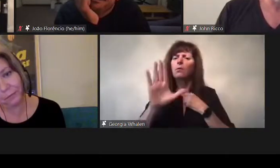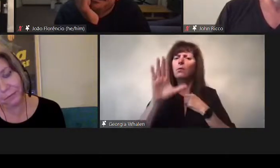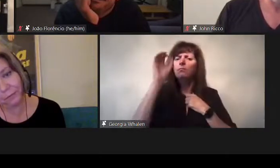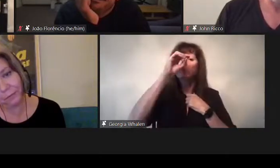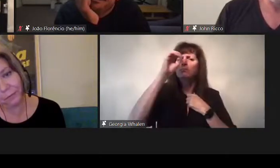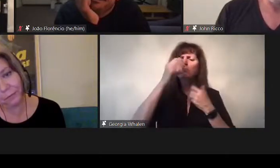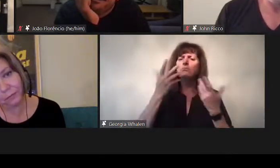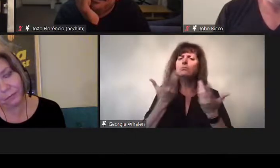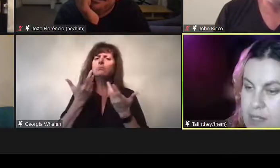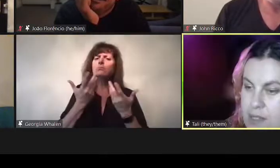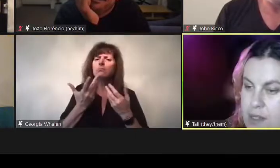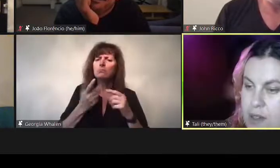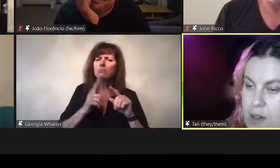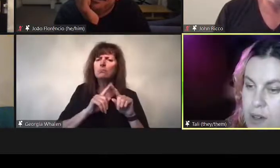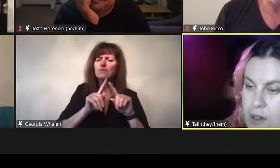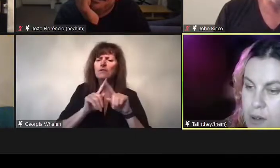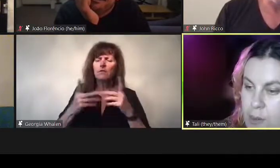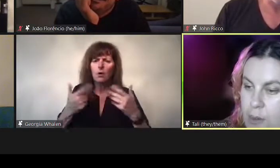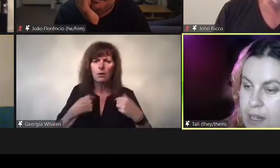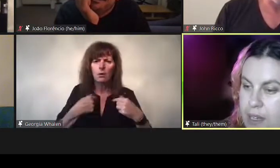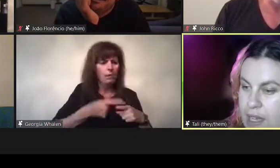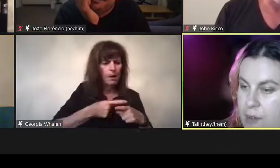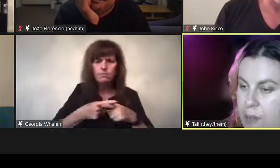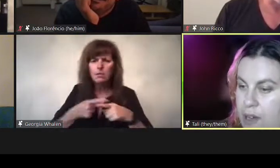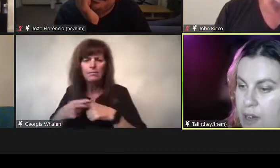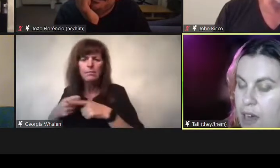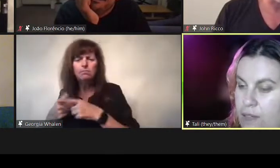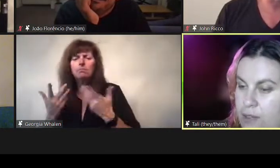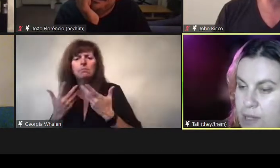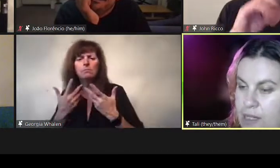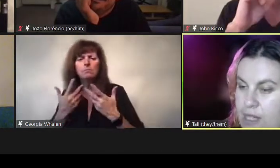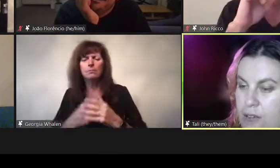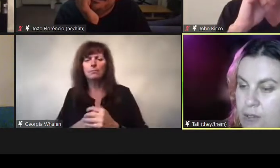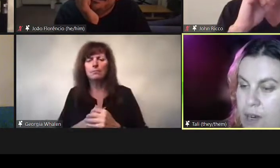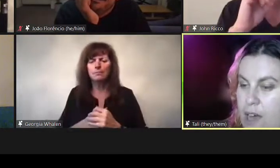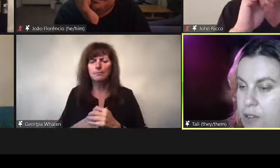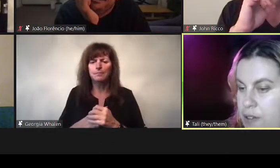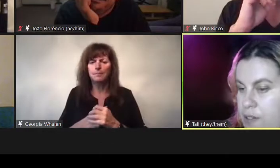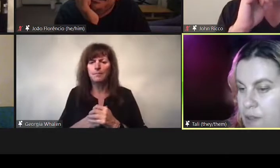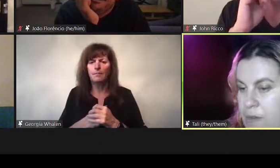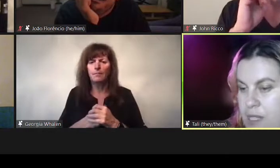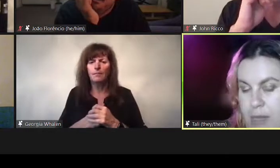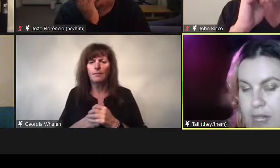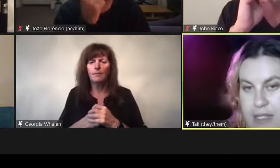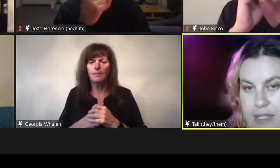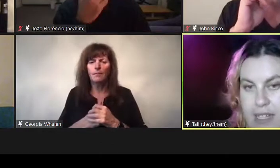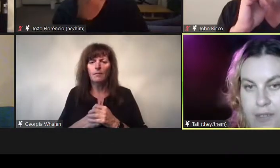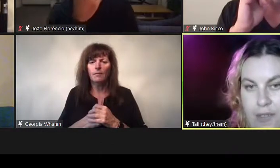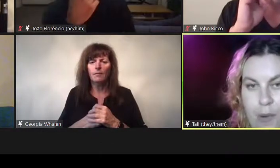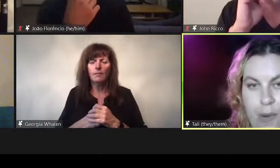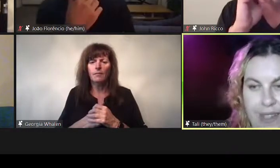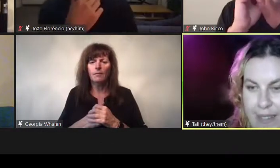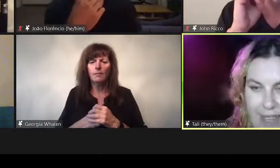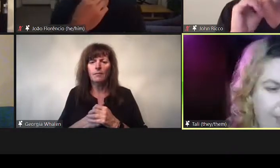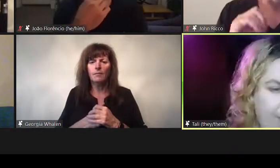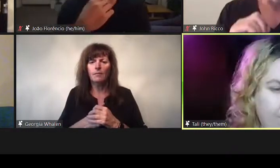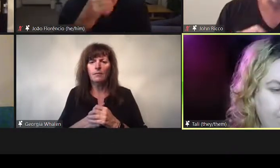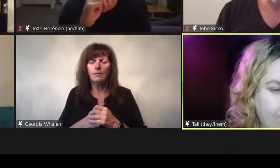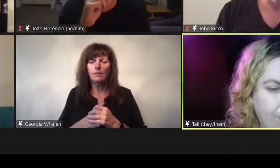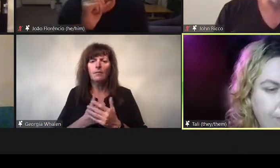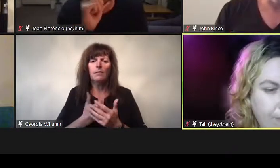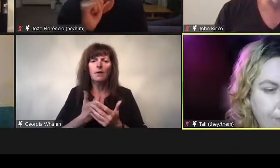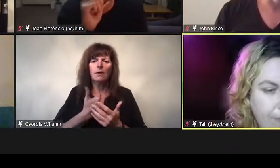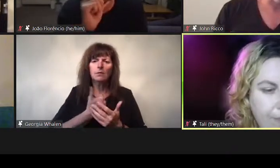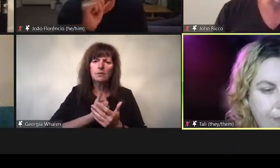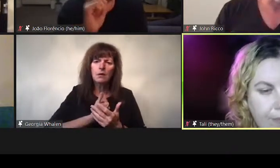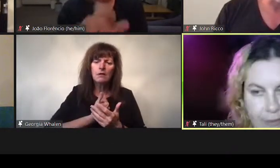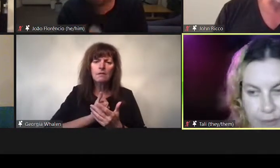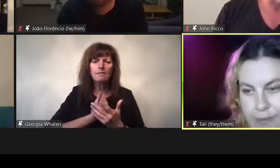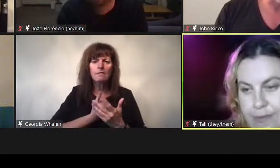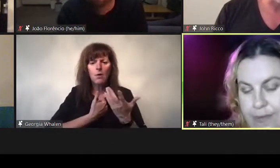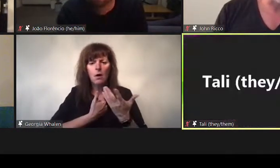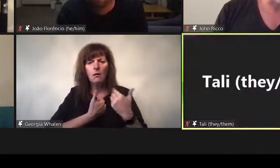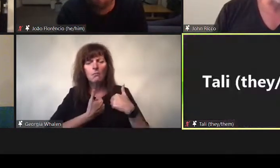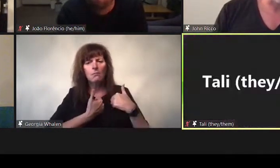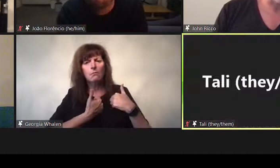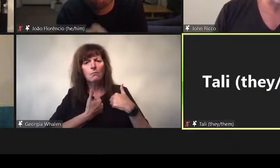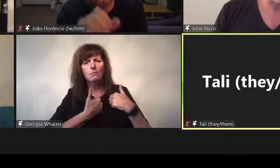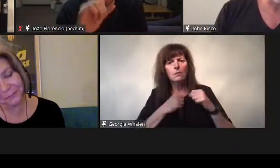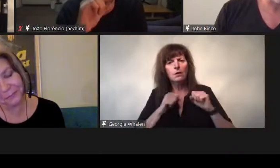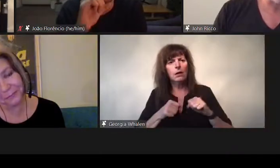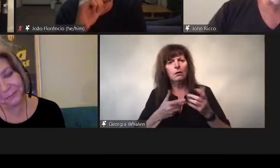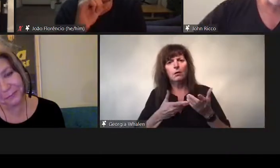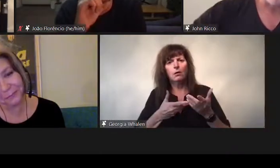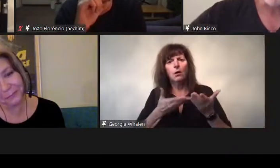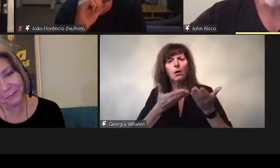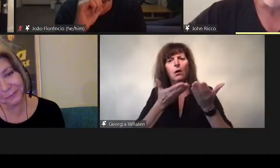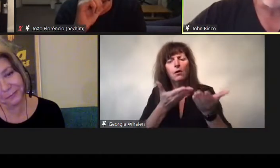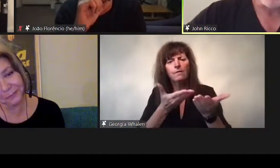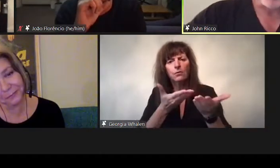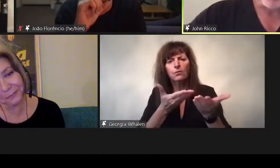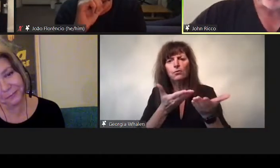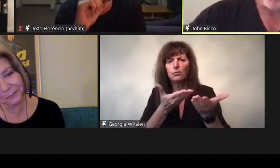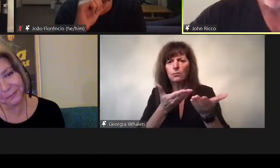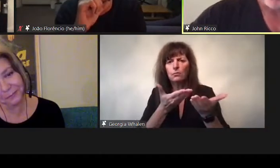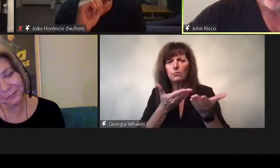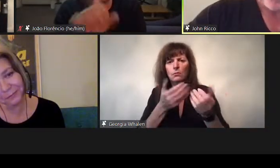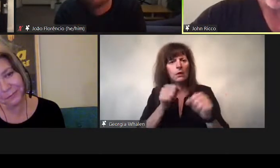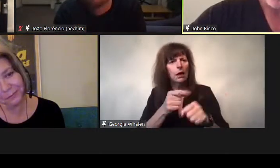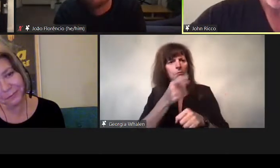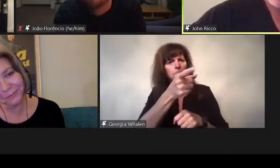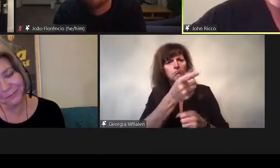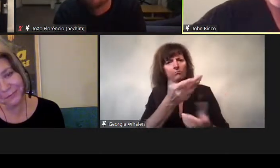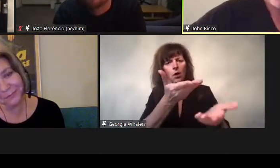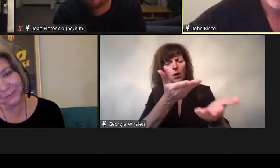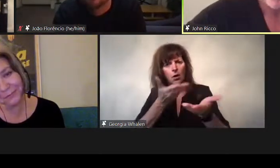This talk has seemed to focus on paradoxes.